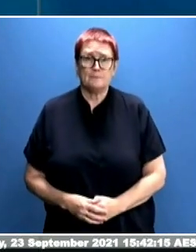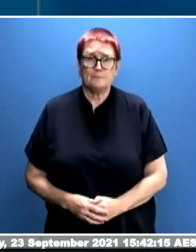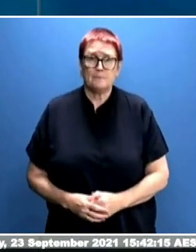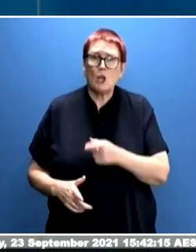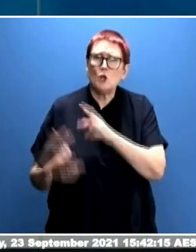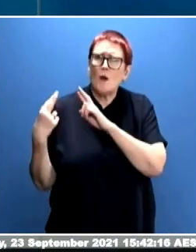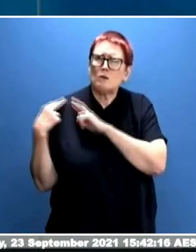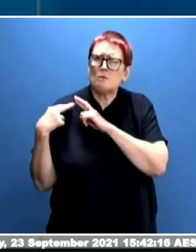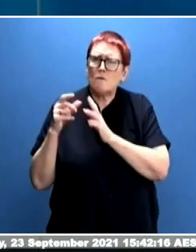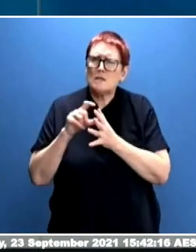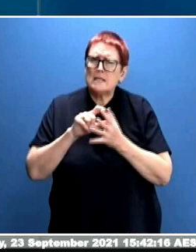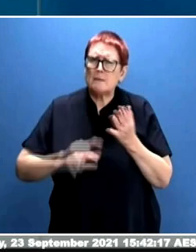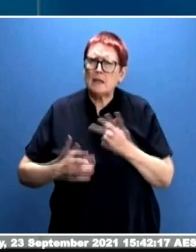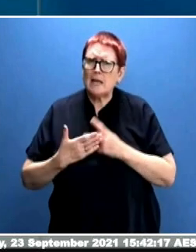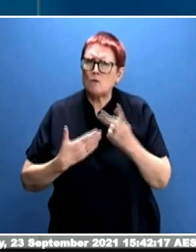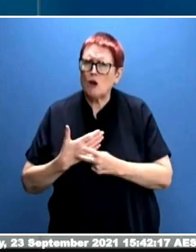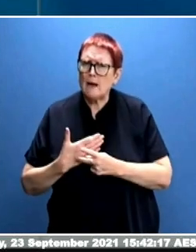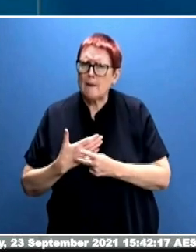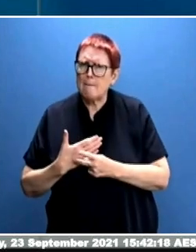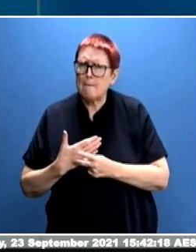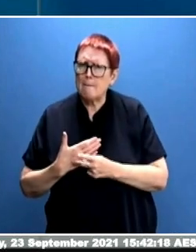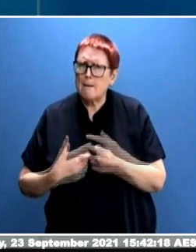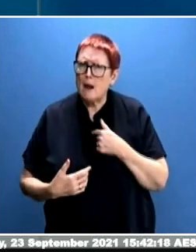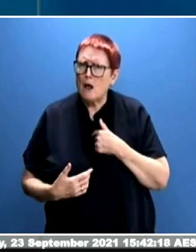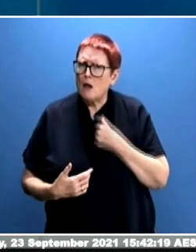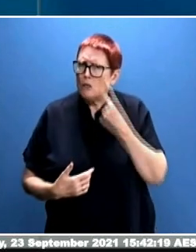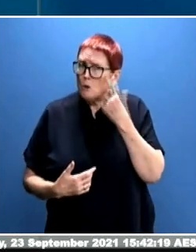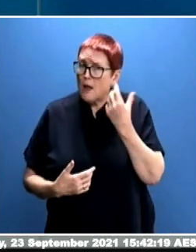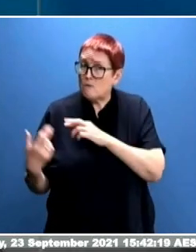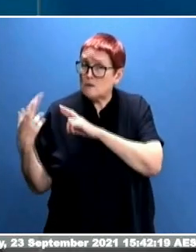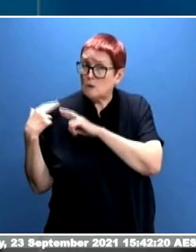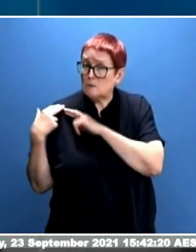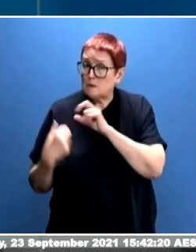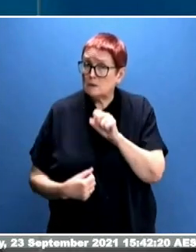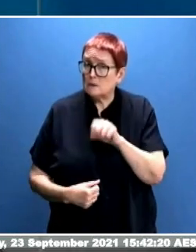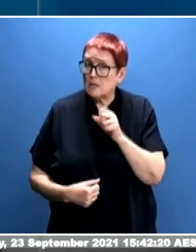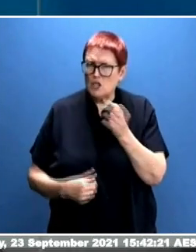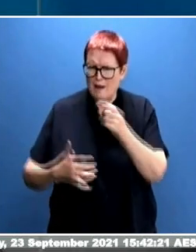those to your list, but I presumed you had because you've got everything else.